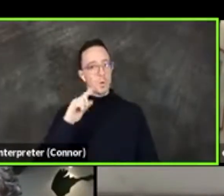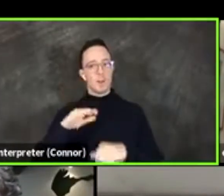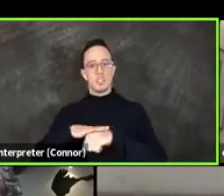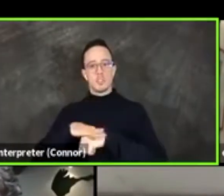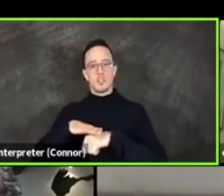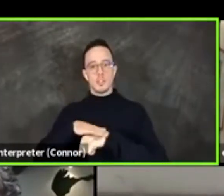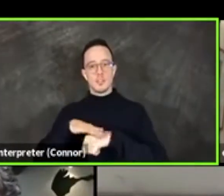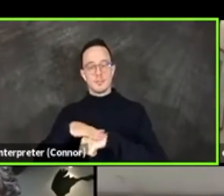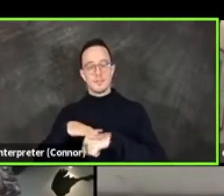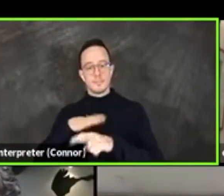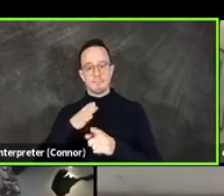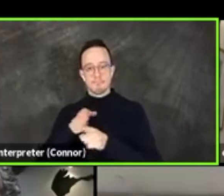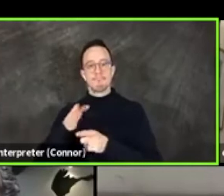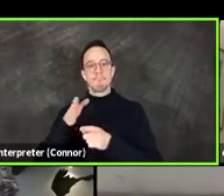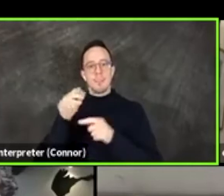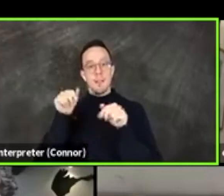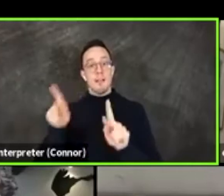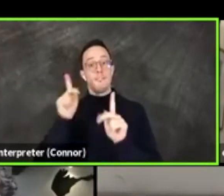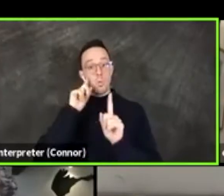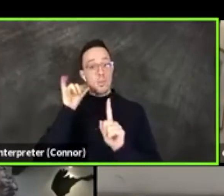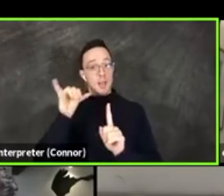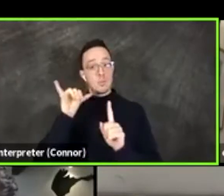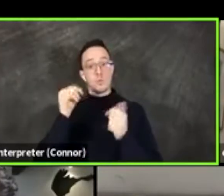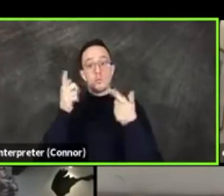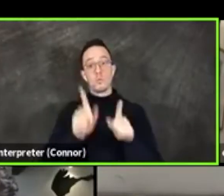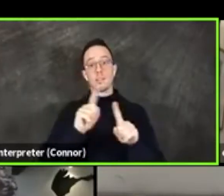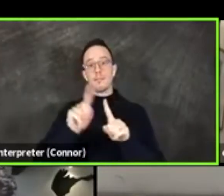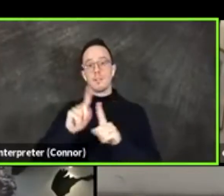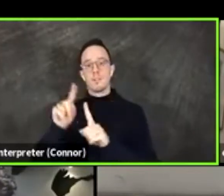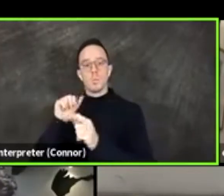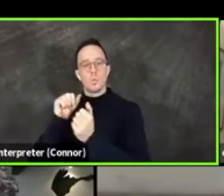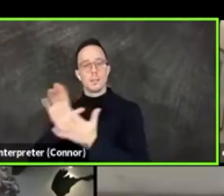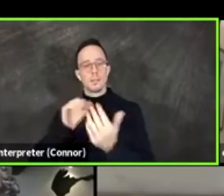TO OCCUR IN A MULTITUDE OF WAYS SOMETIMES, FORMALIZING THE PROBLEMATICS OF THAT.